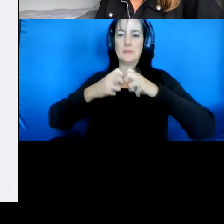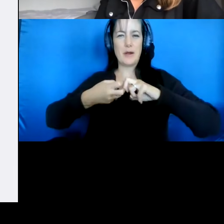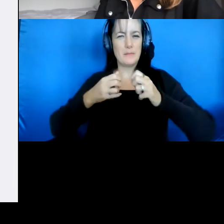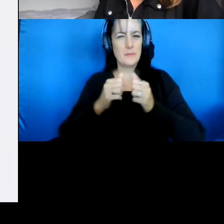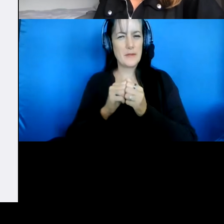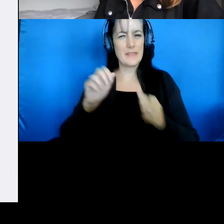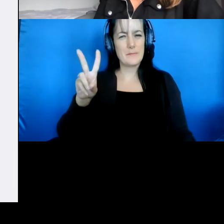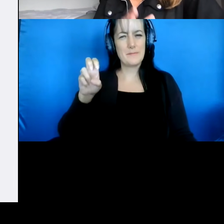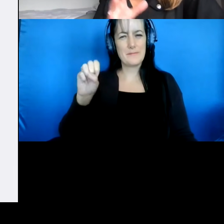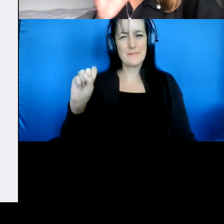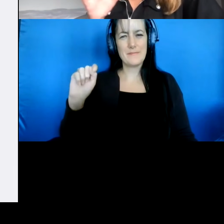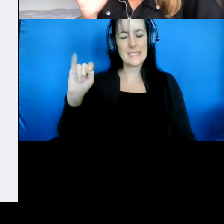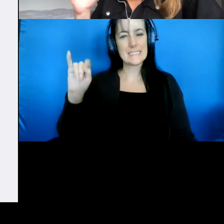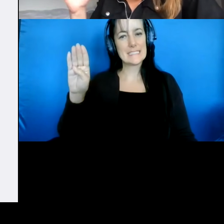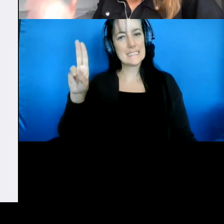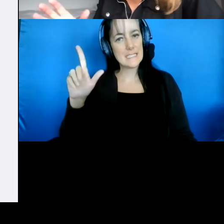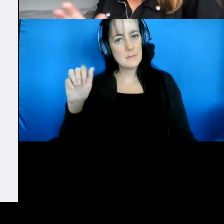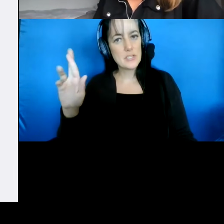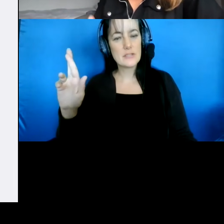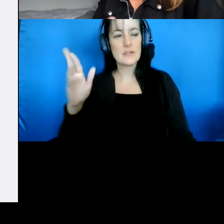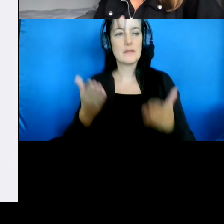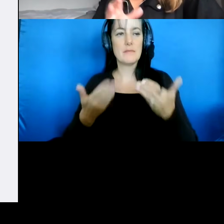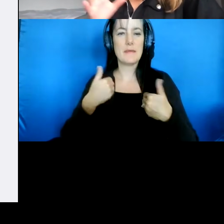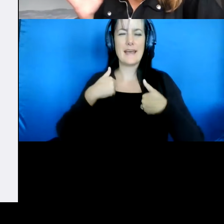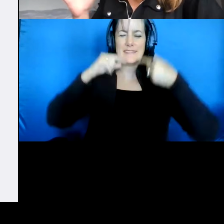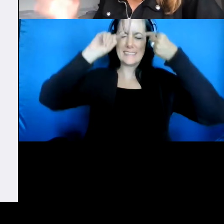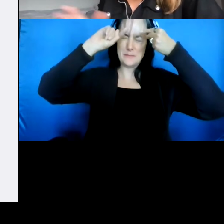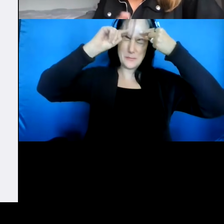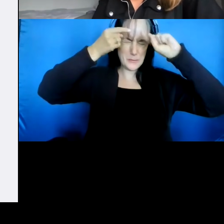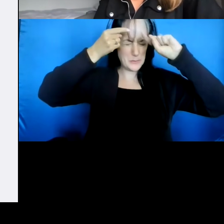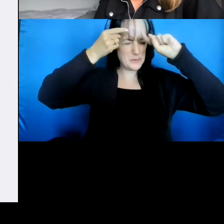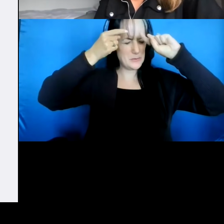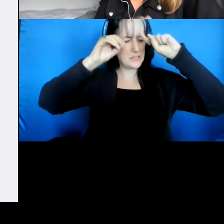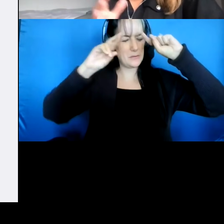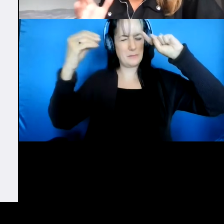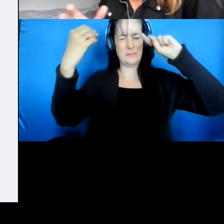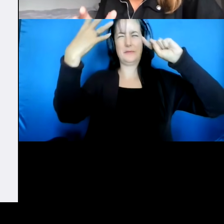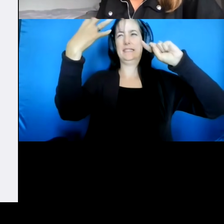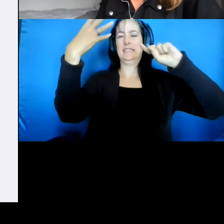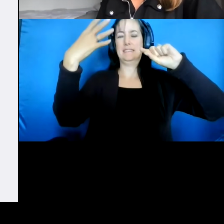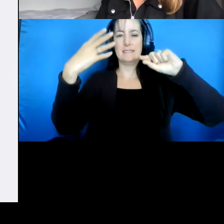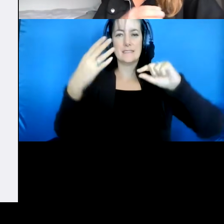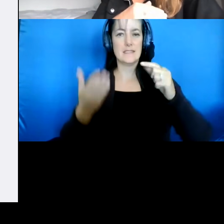migraines, who struggles with animation, so perhaps you are on the autistic spectrum.